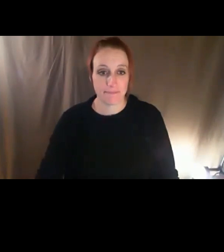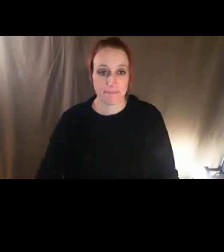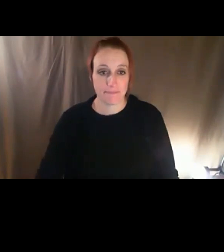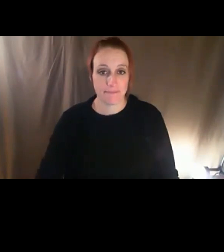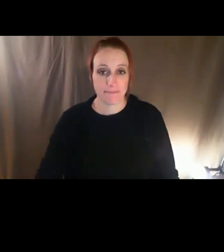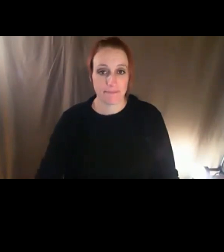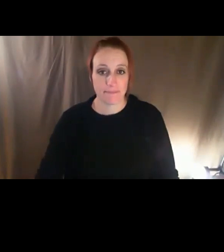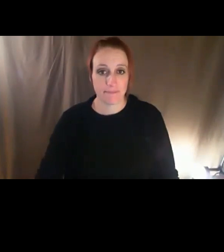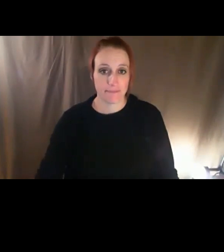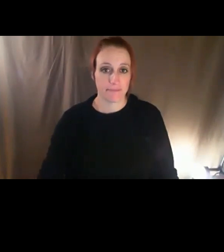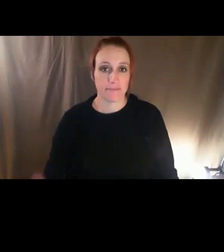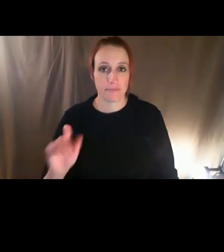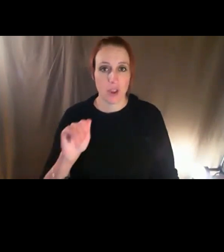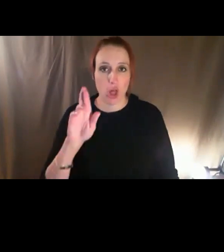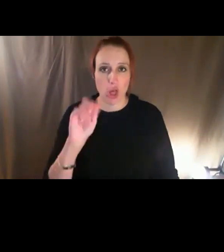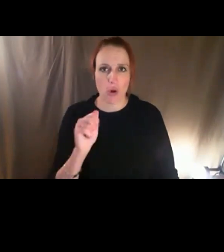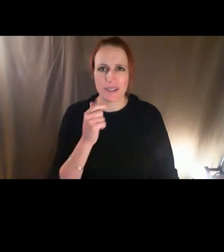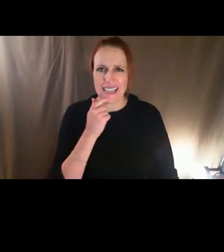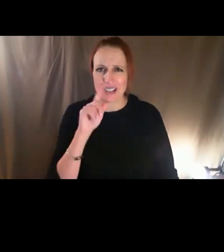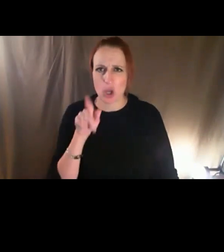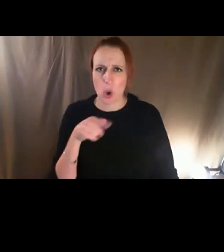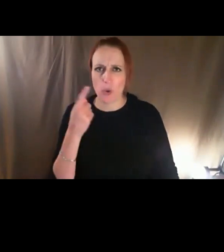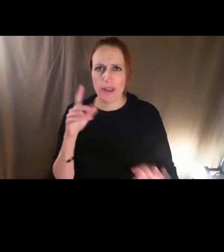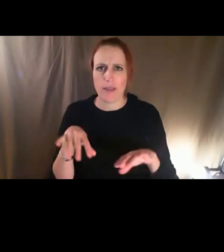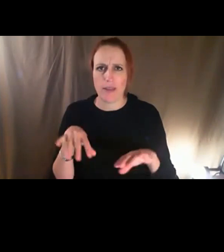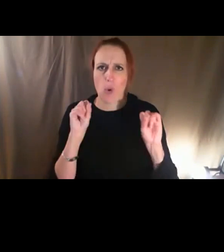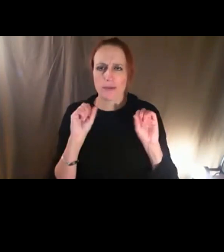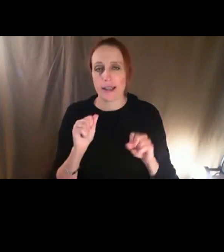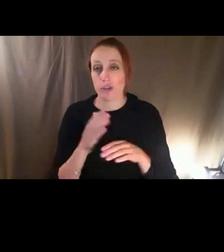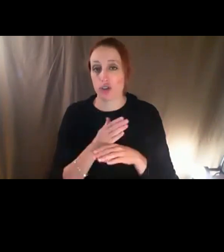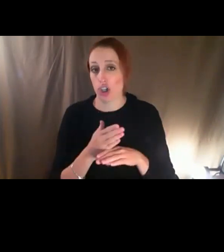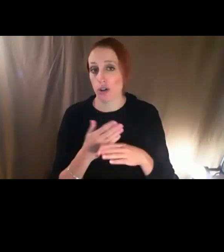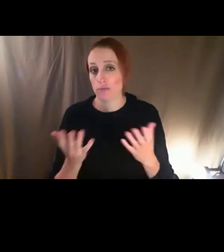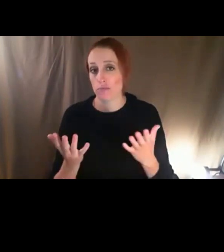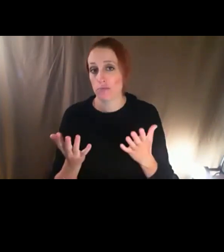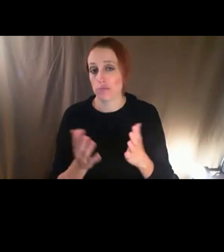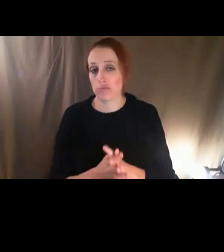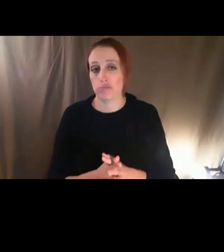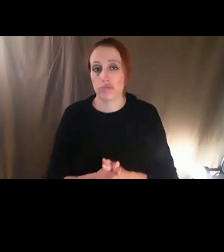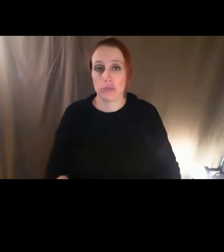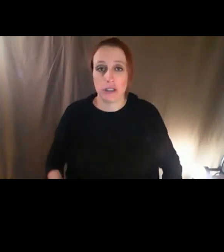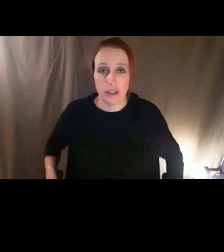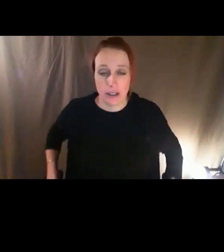Laura, it says only the host can share.